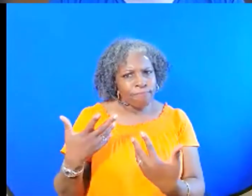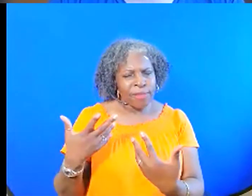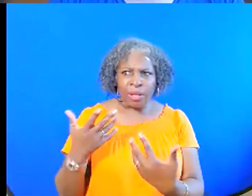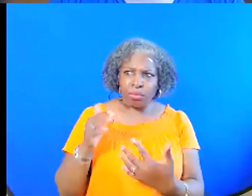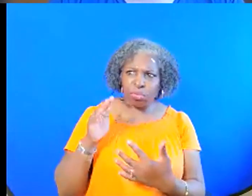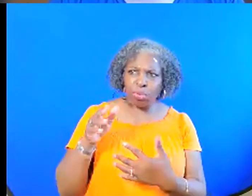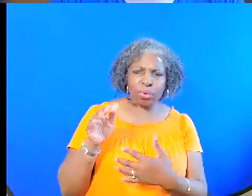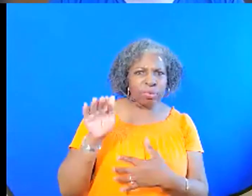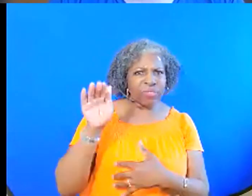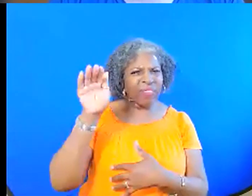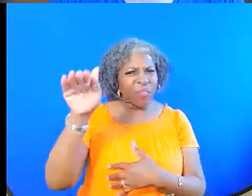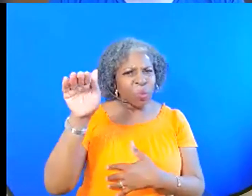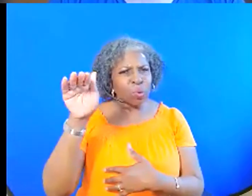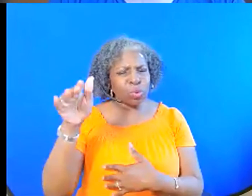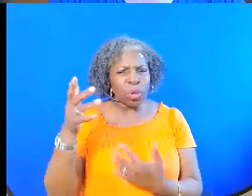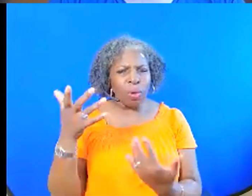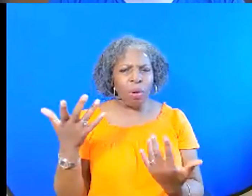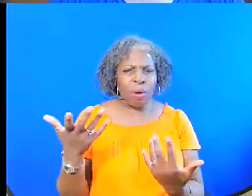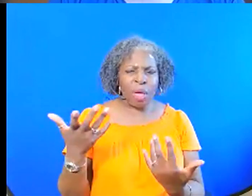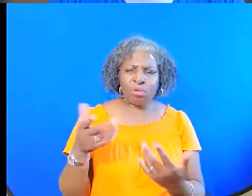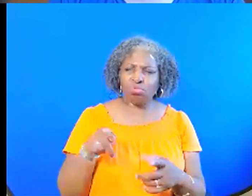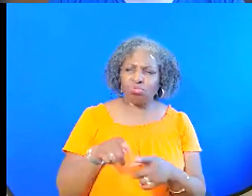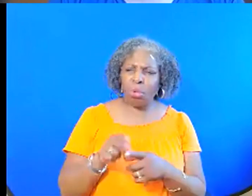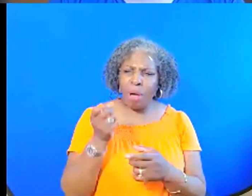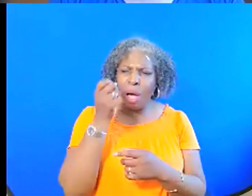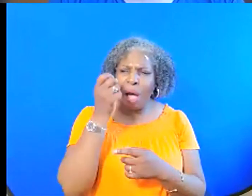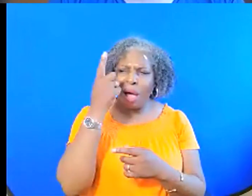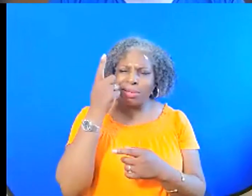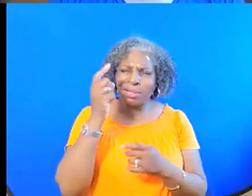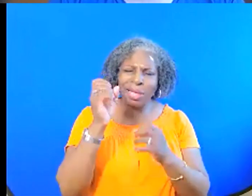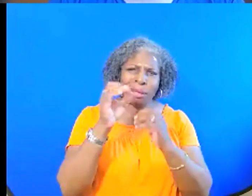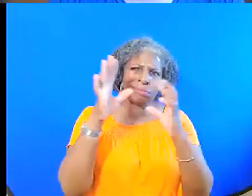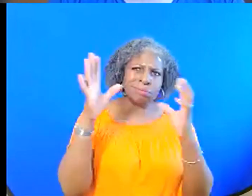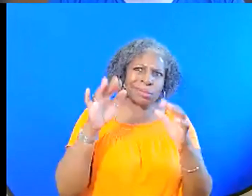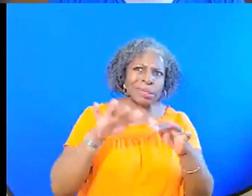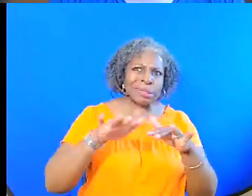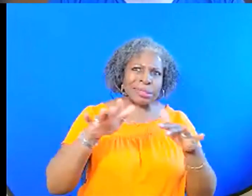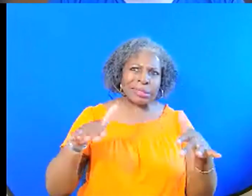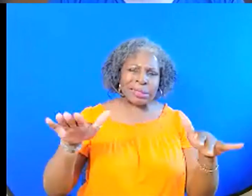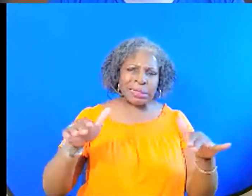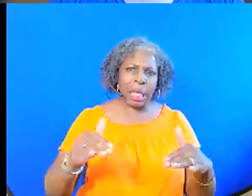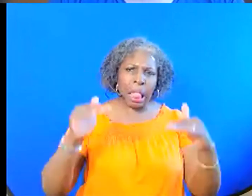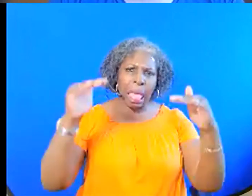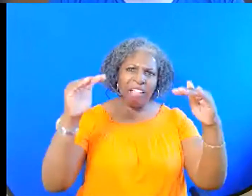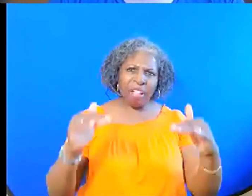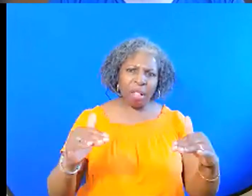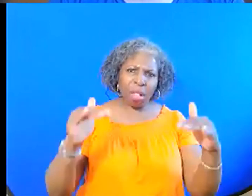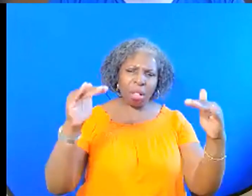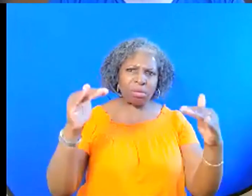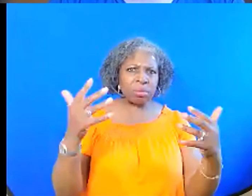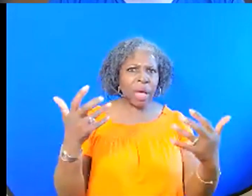sort of try to understand what kind of sea levels we'd be looking at, and how, how to make that structure last as long as it can.